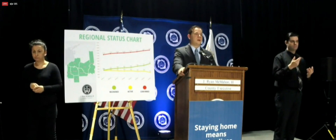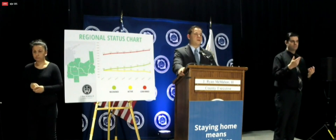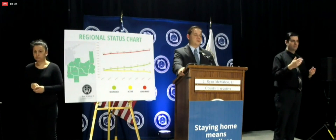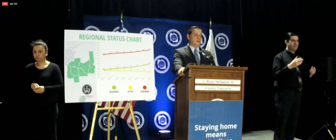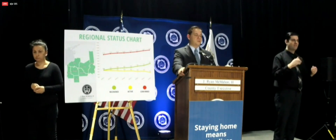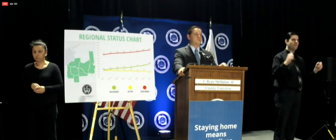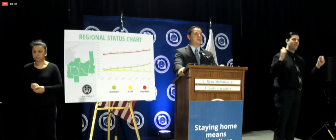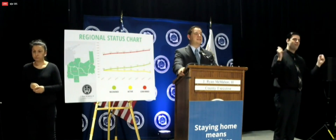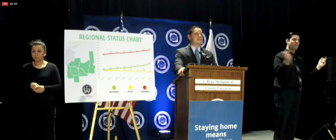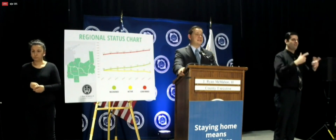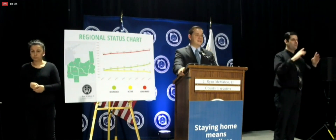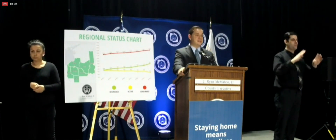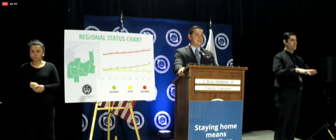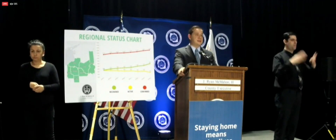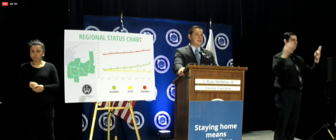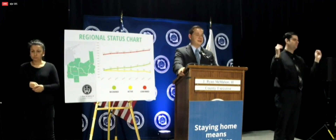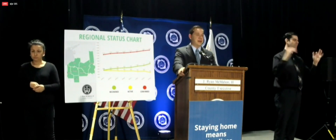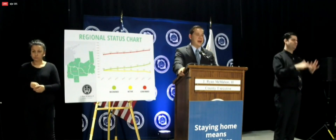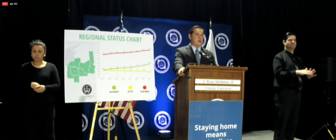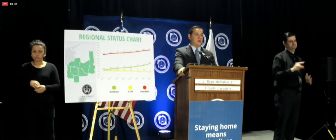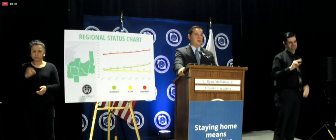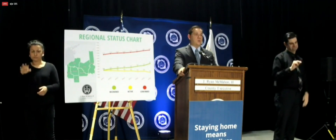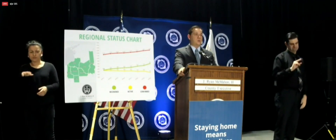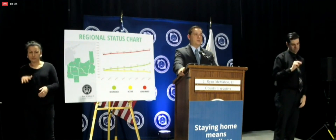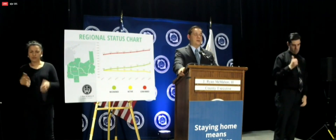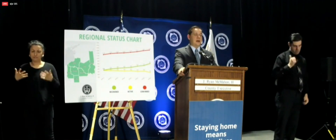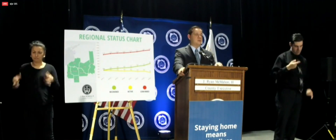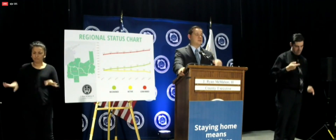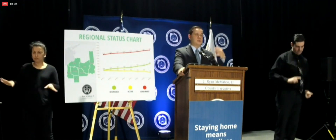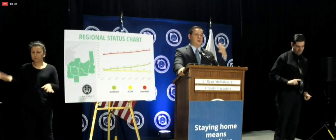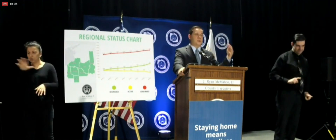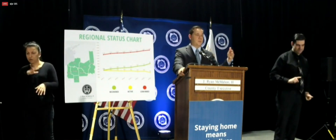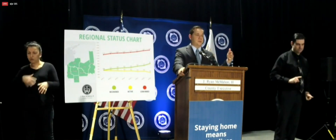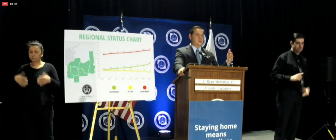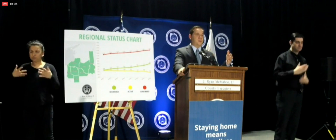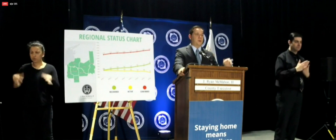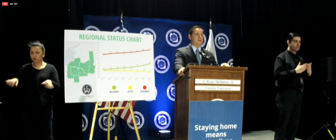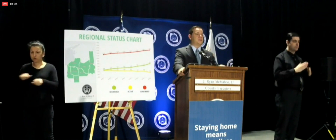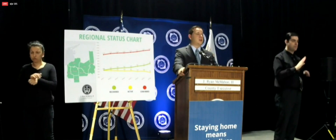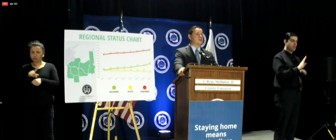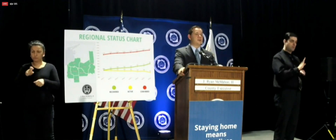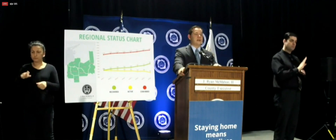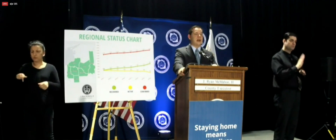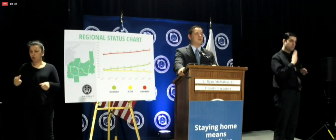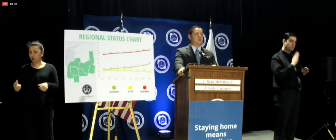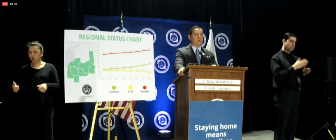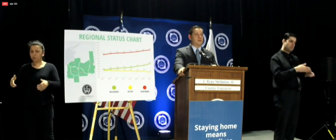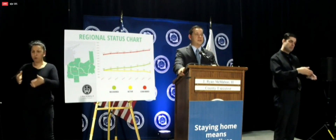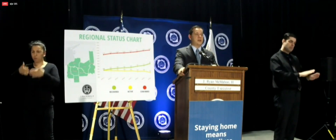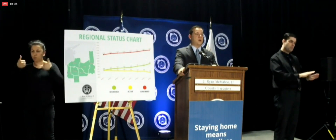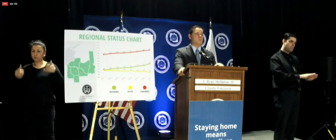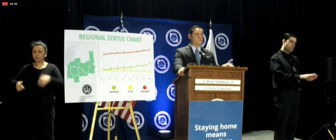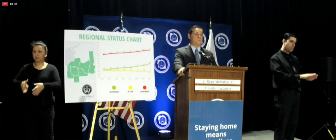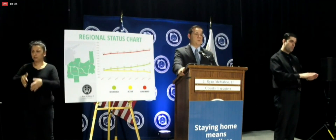TO -- IT IS NOT GOING TO BE JUST EVERYTHING OPENS UP AT ONCE. THERE IS GOING TO BE BUSINESSES, THAT WILL BE ALLOWED TO BE